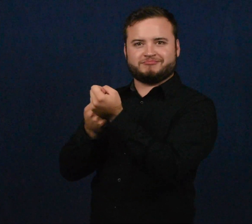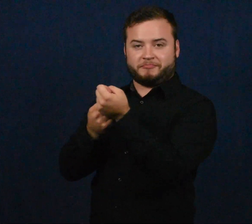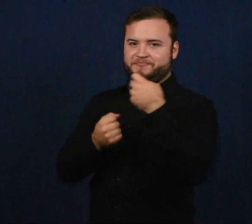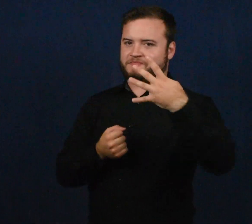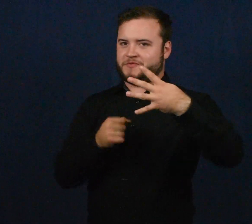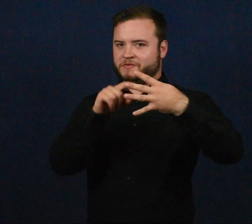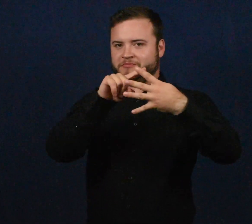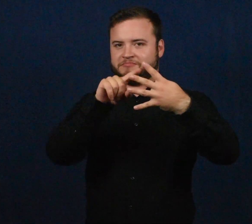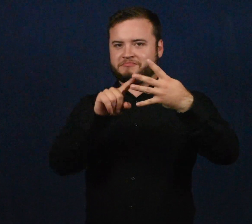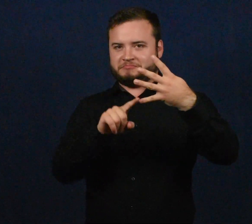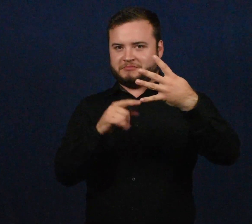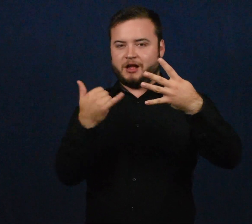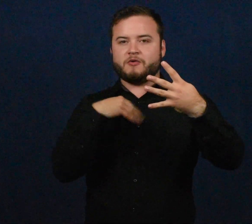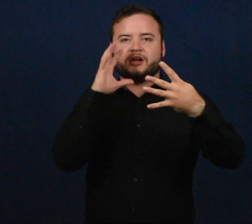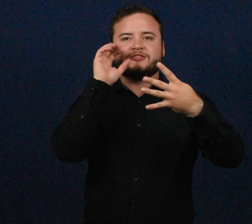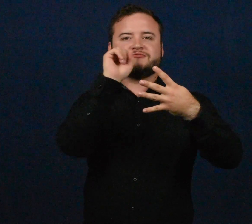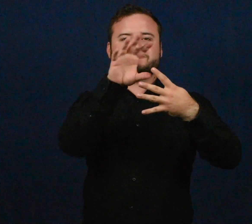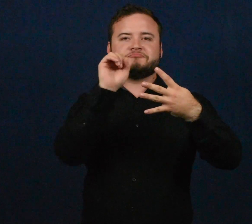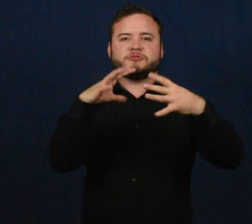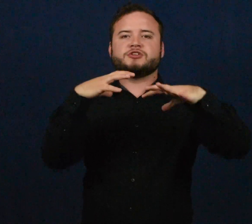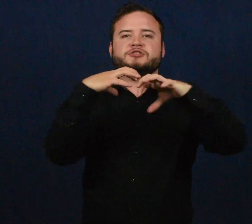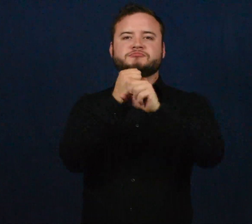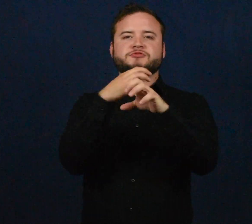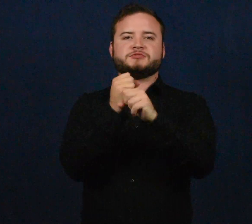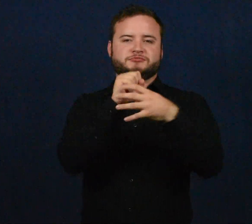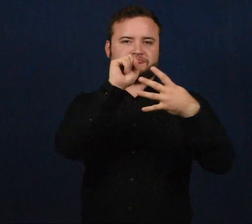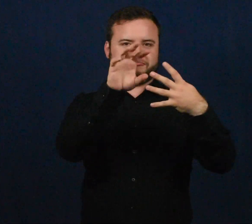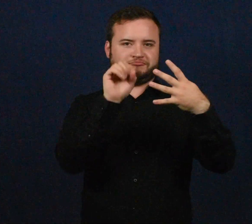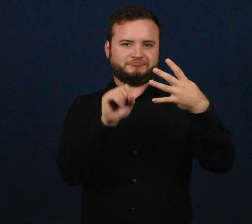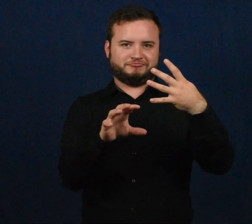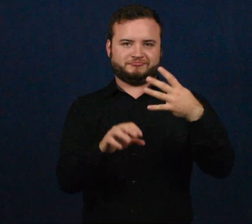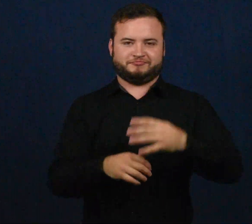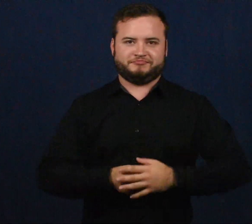Here are brief summaries of their bills